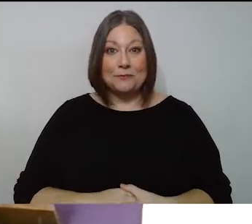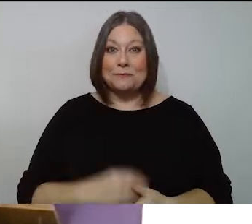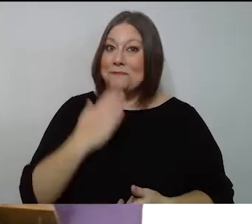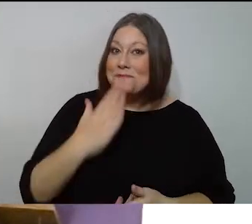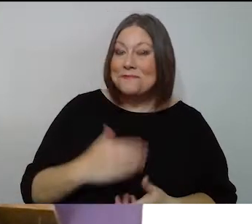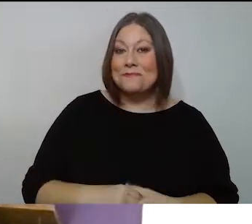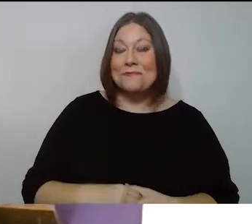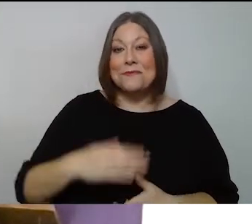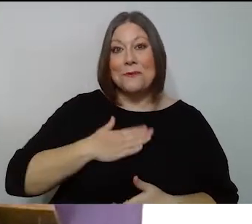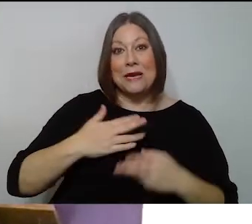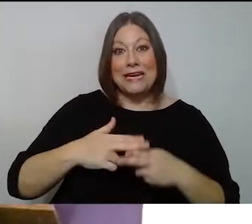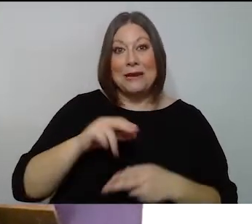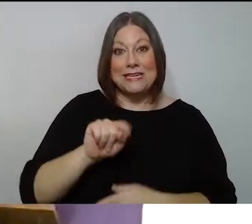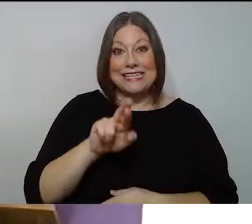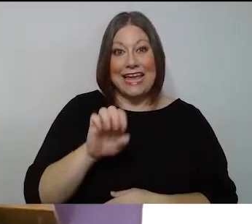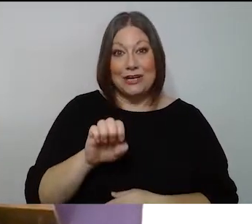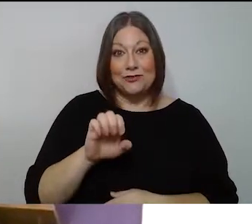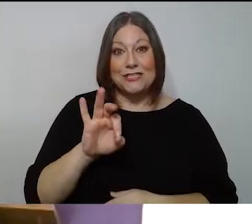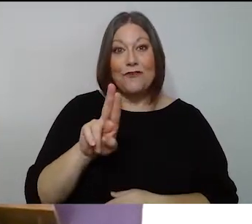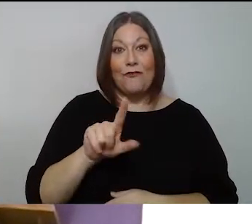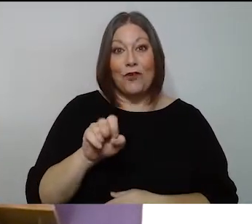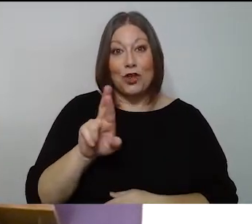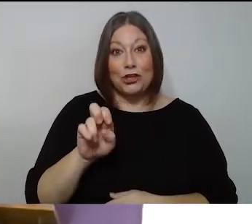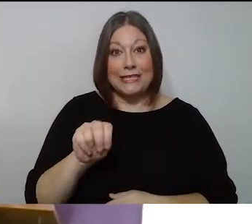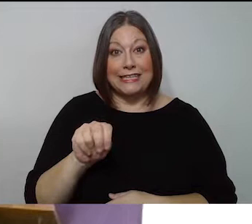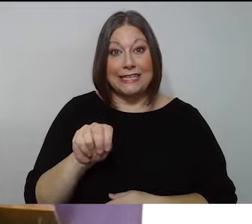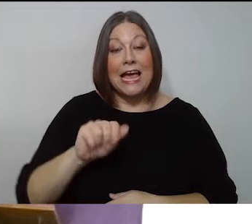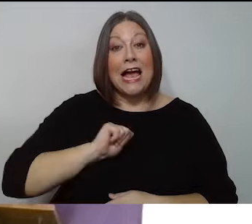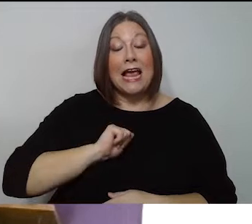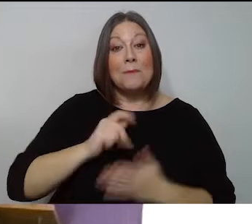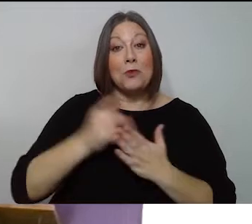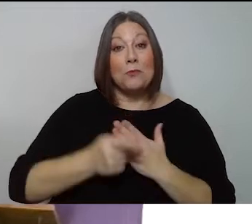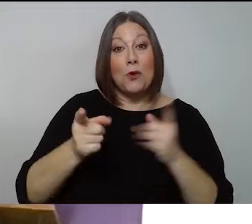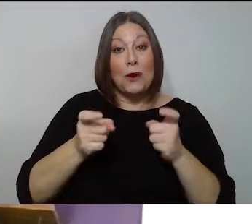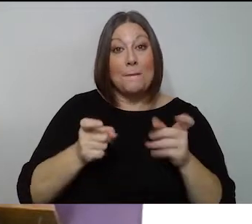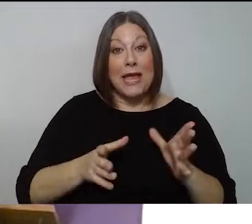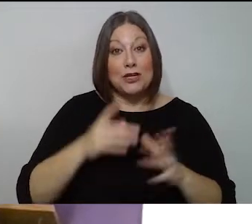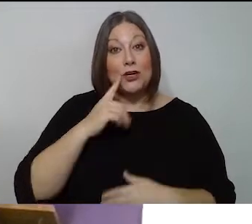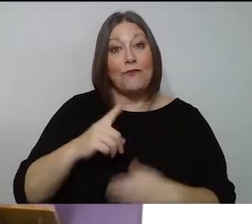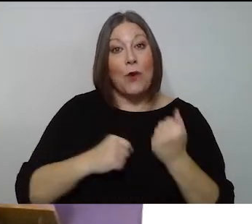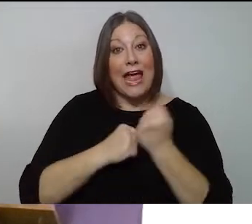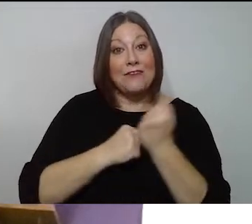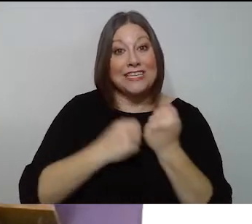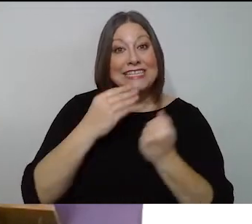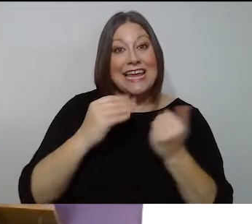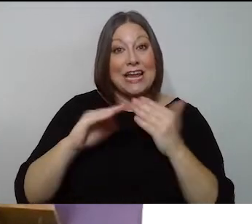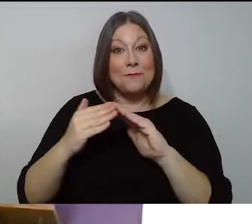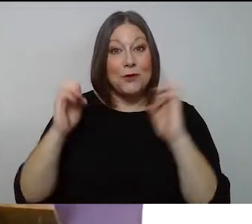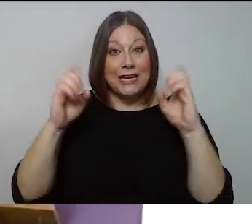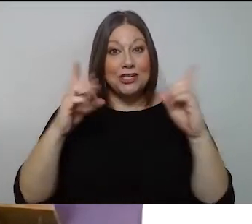Leatrice: Thank you. My name is Leatrice Fullerton. I am the Program Manager of Advocacy and Community Education